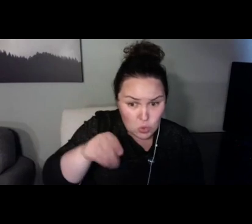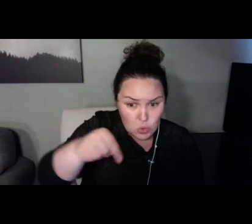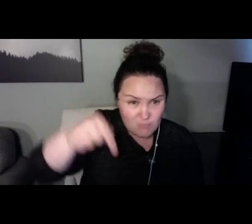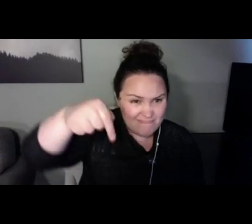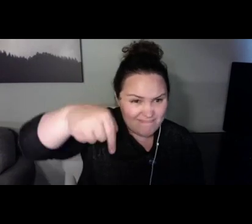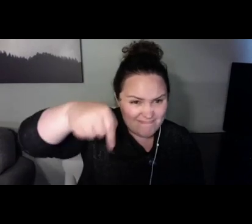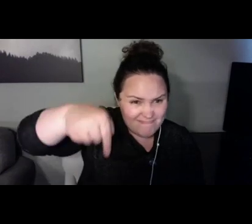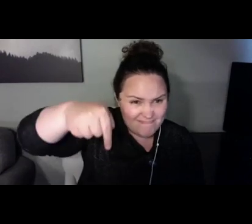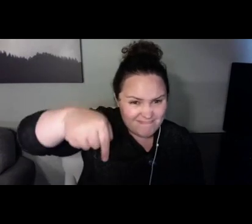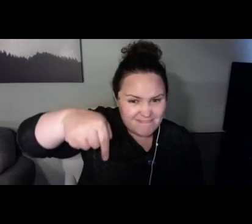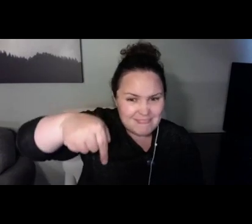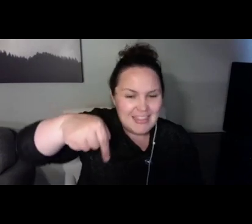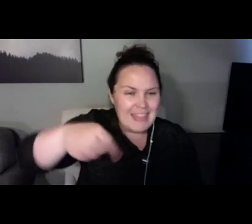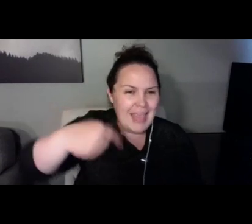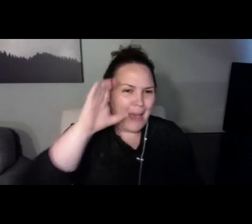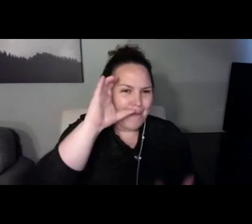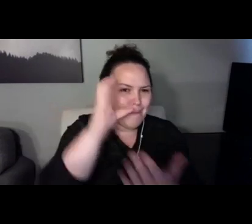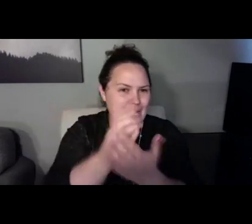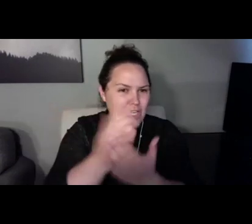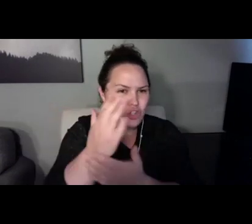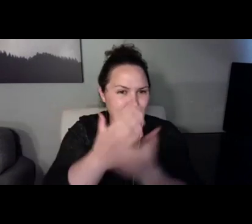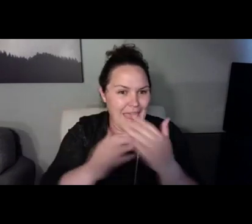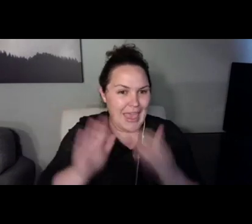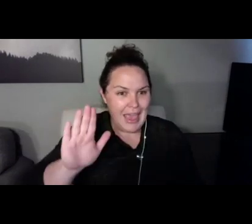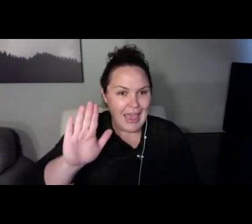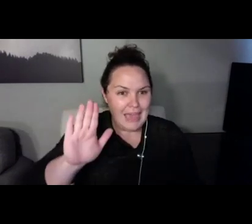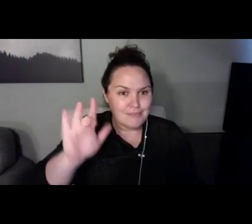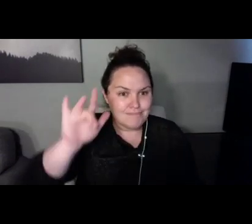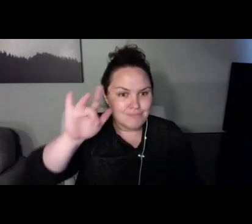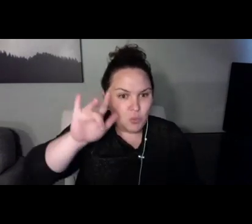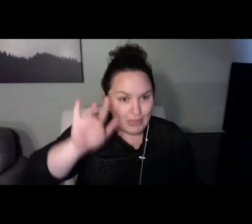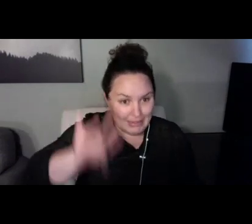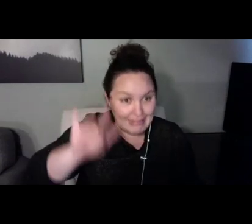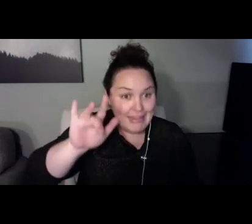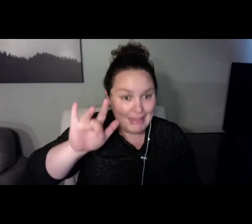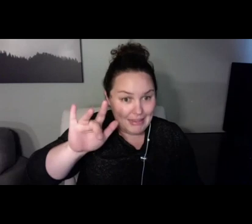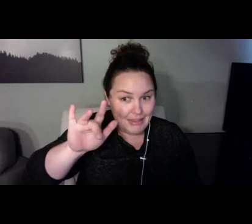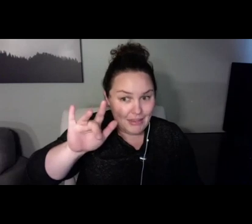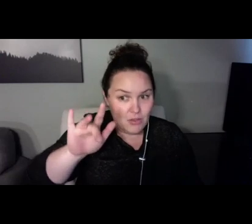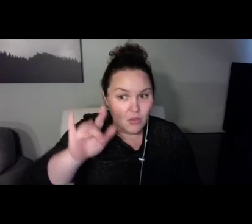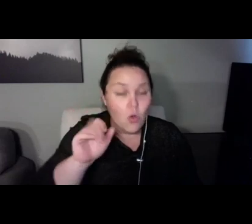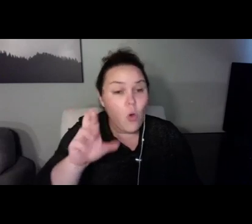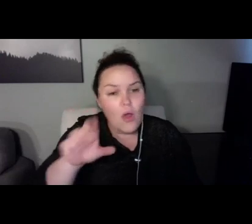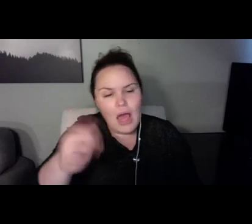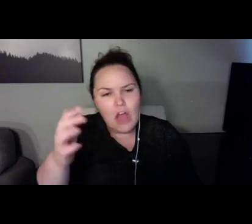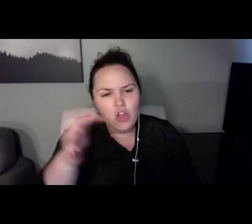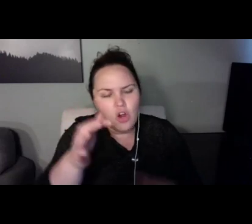will press the raise the hand button either at the bottom of your screen or you can use